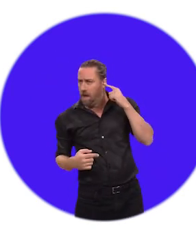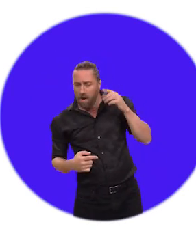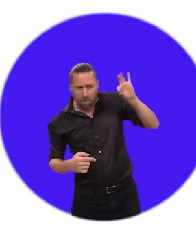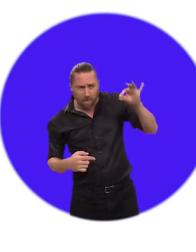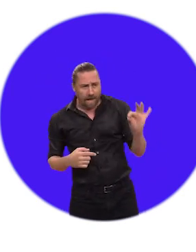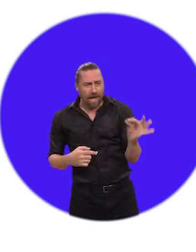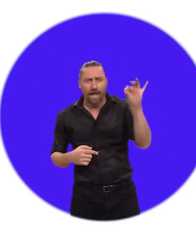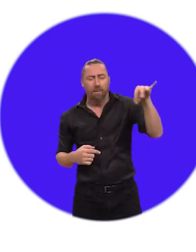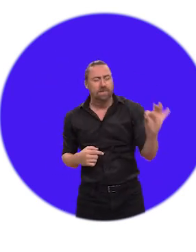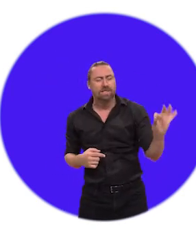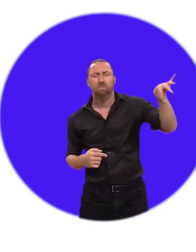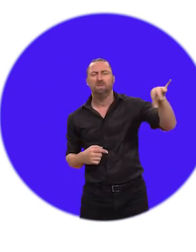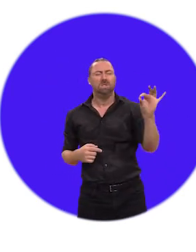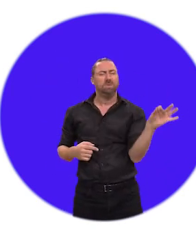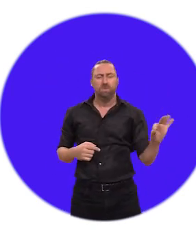(bee buzzing)